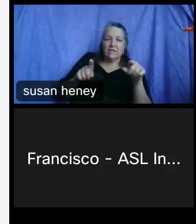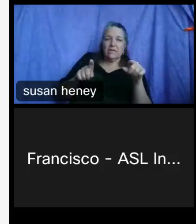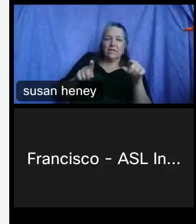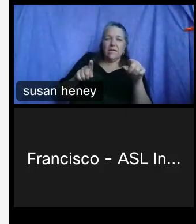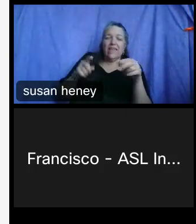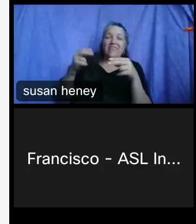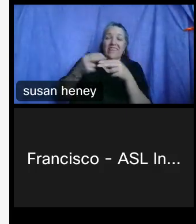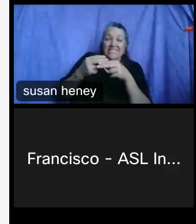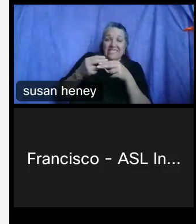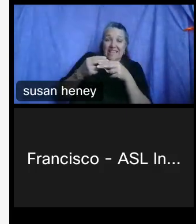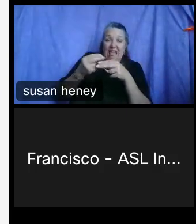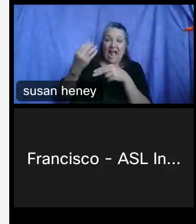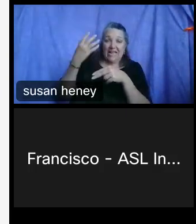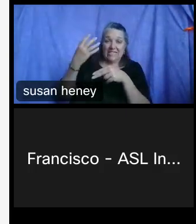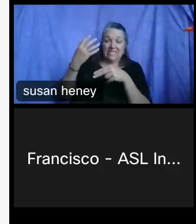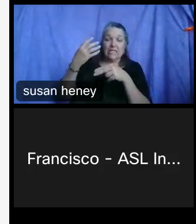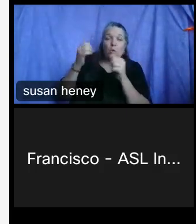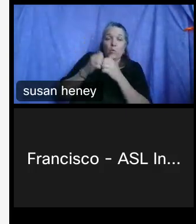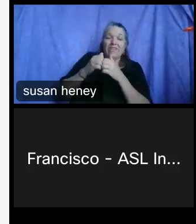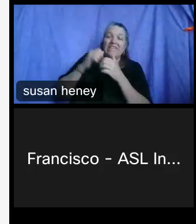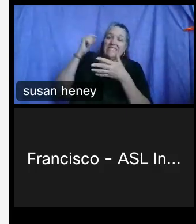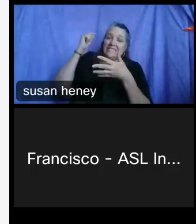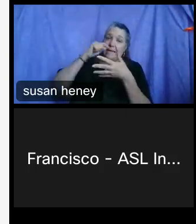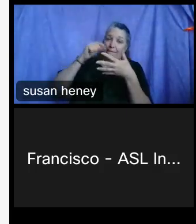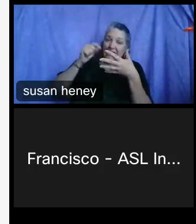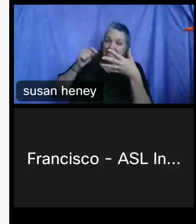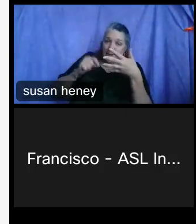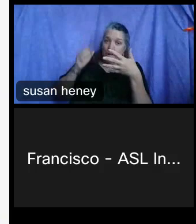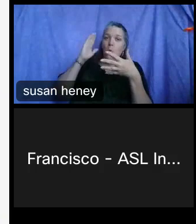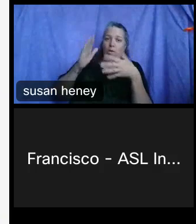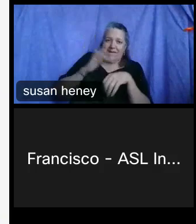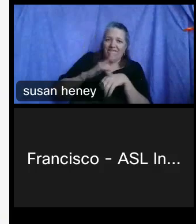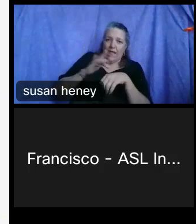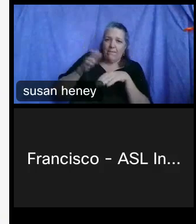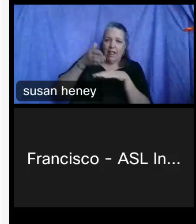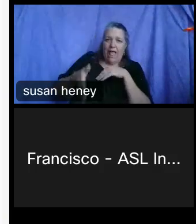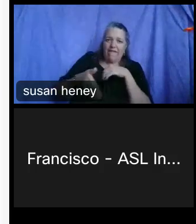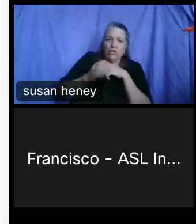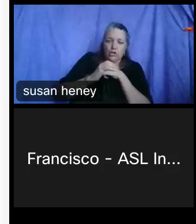exact detailed step-by-step screenshots will be available to you. I'm going to select Search at